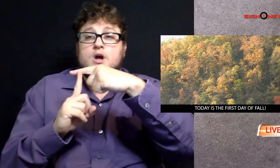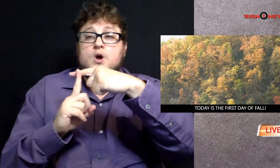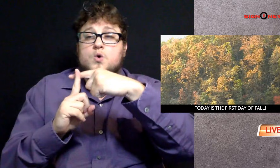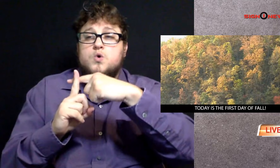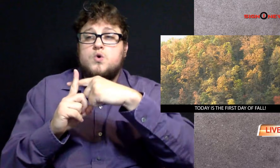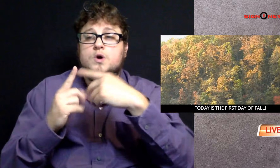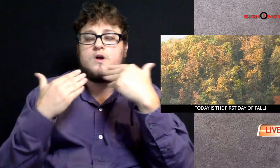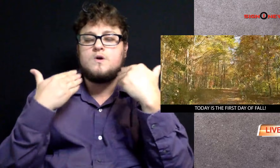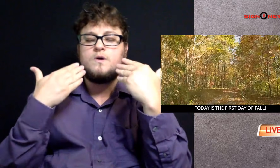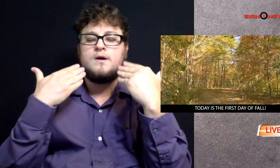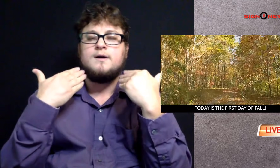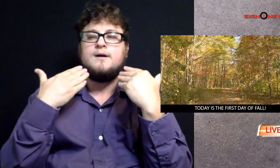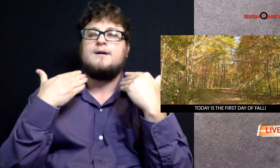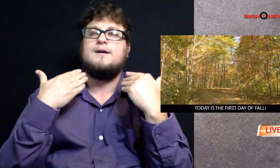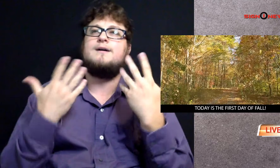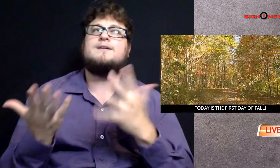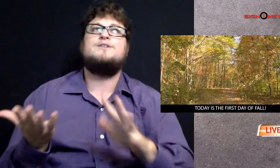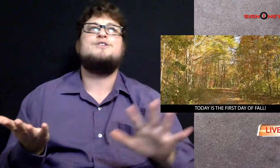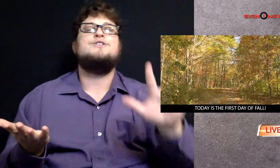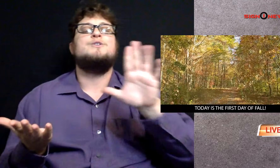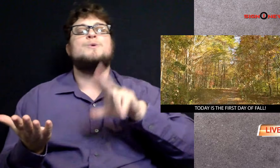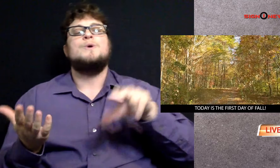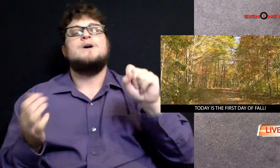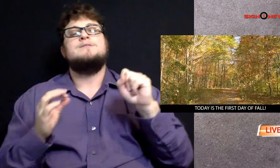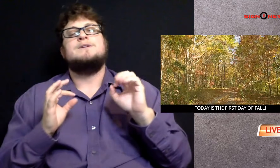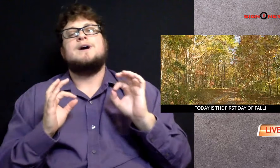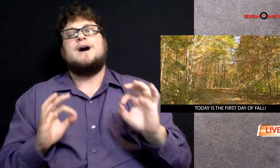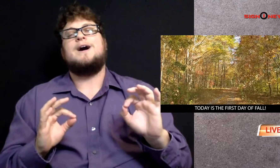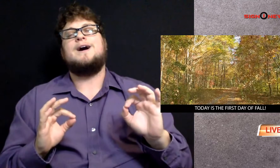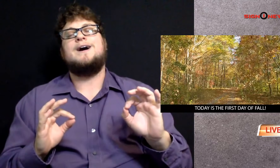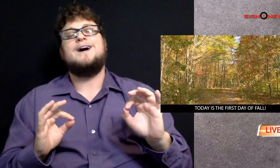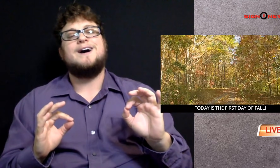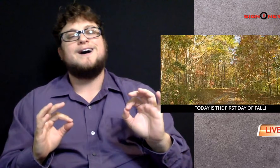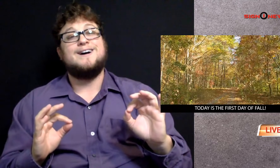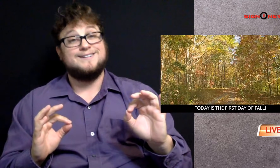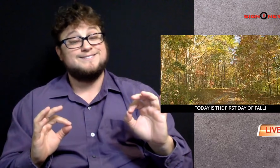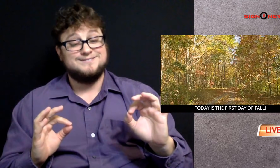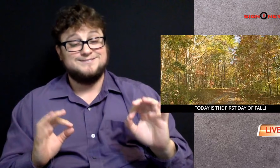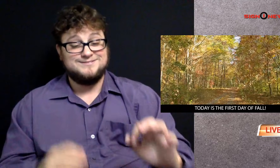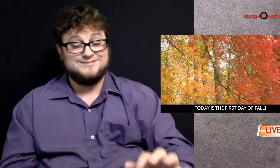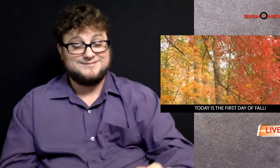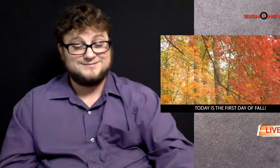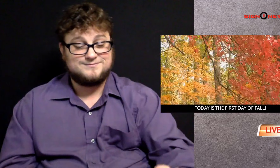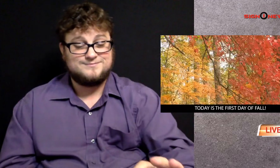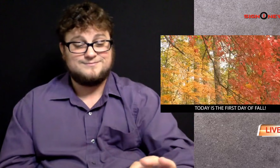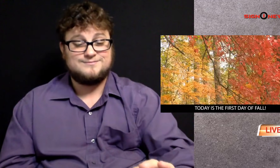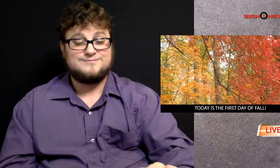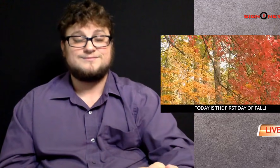as temperatures cool in many parts of the country